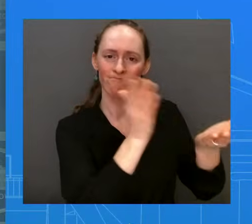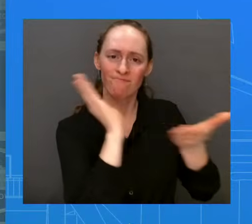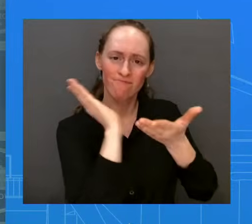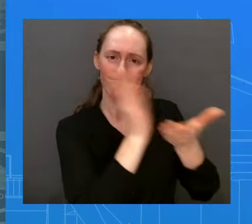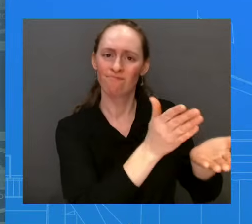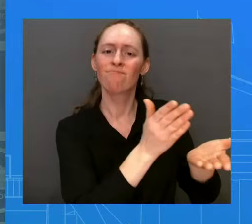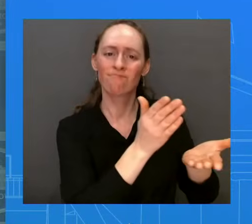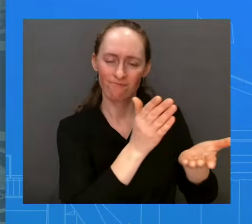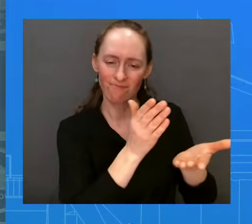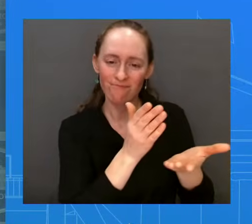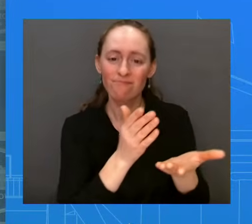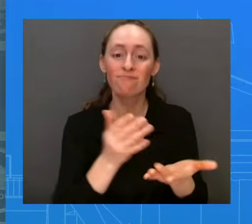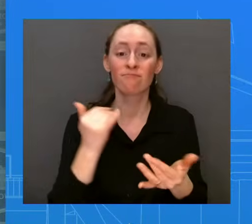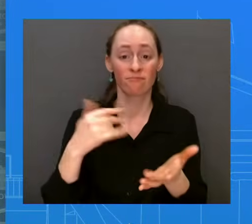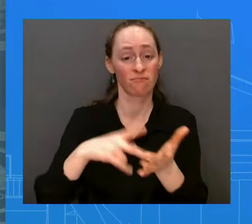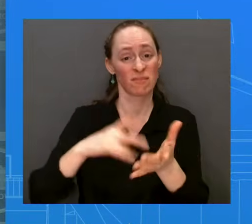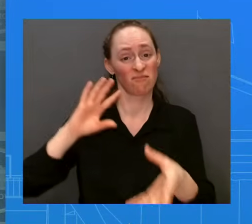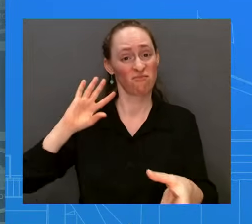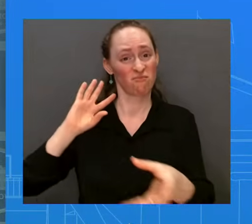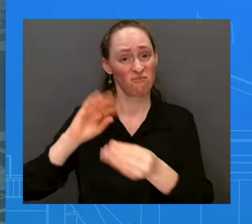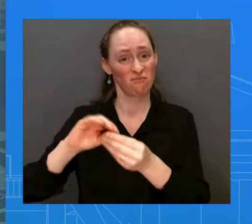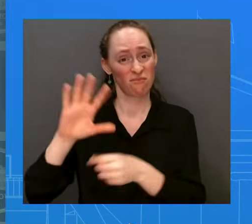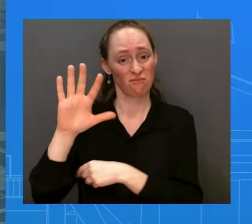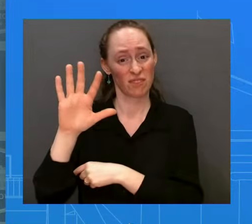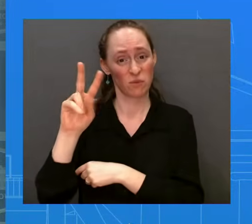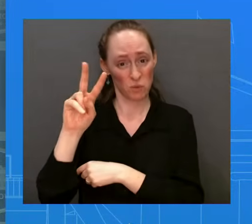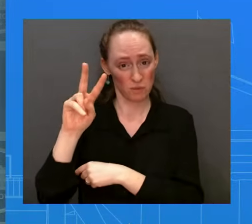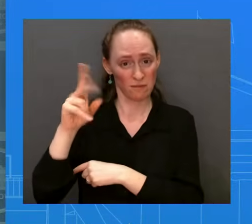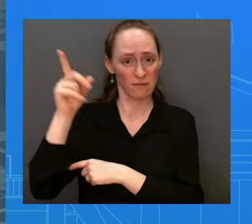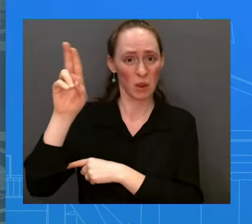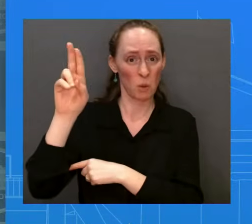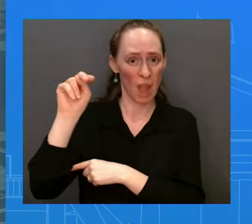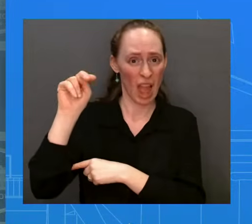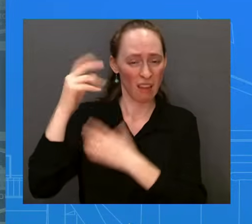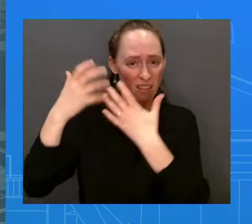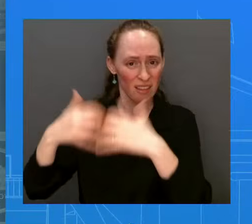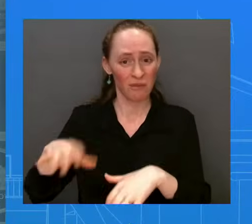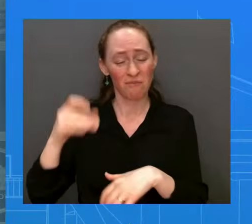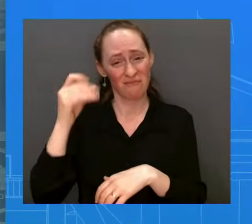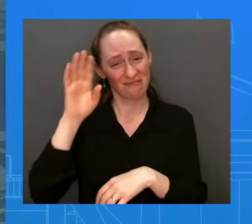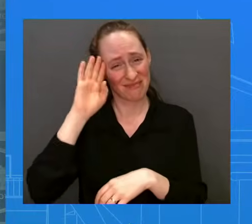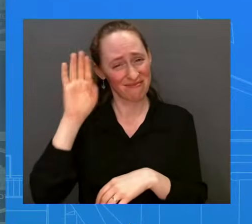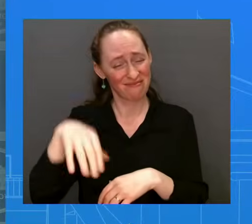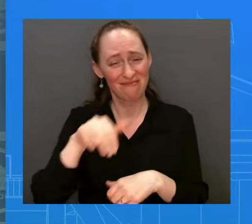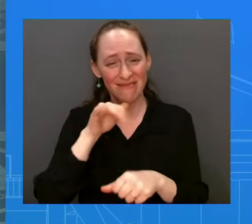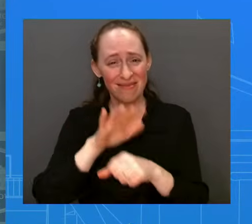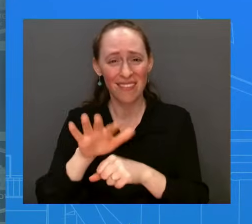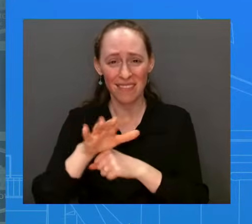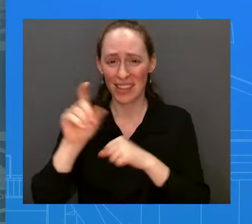But more needs to be done. It's critical for the Security Council to authorize two additional crossings